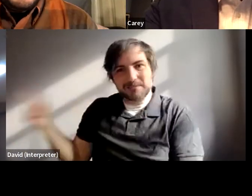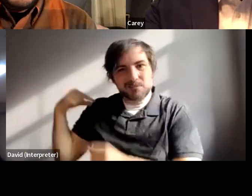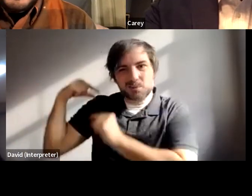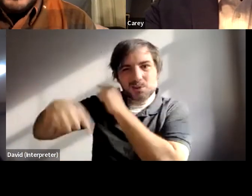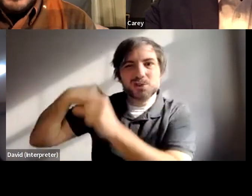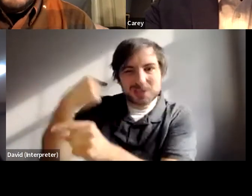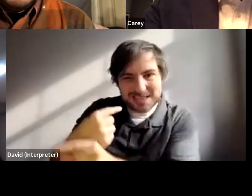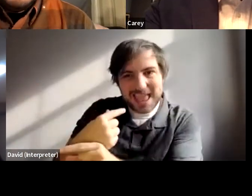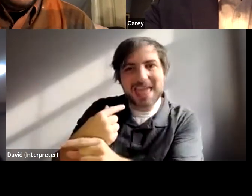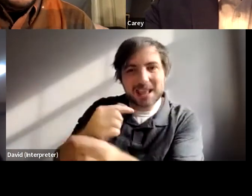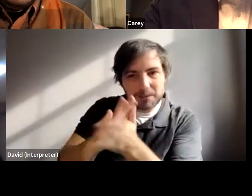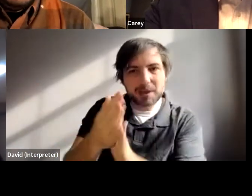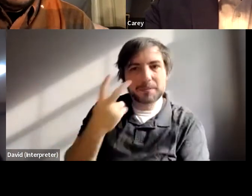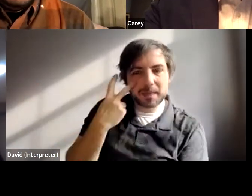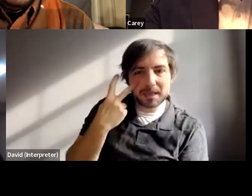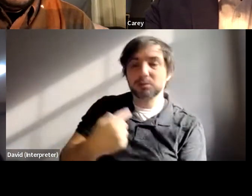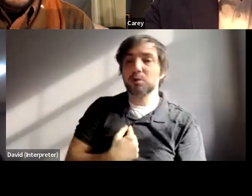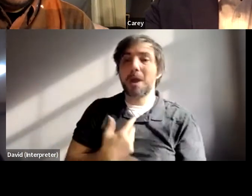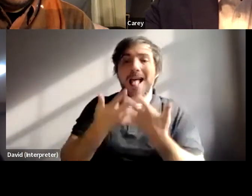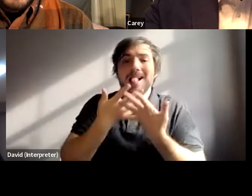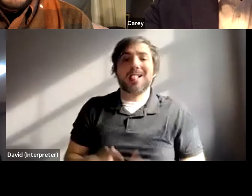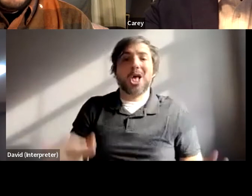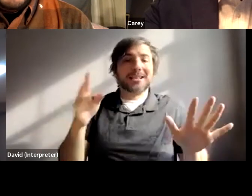lost my sight in my late 20s.